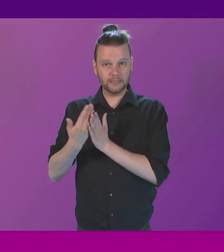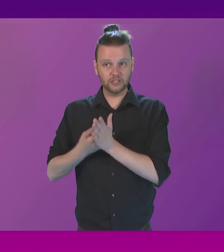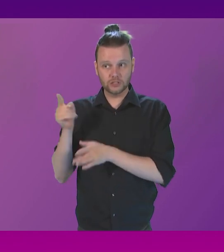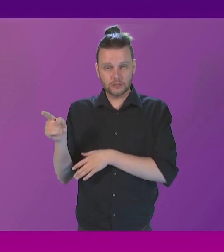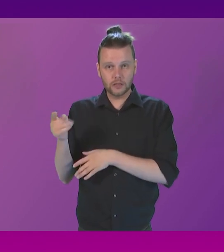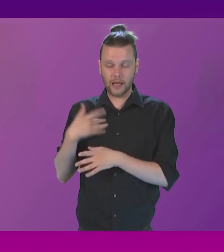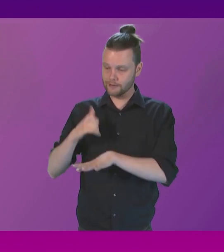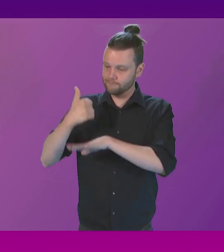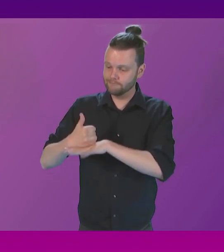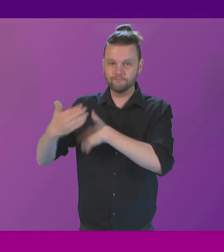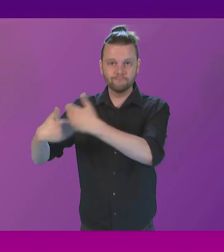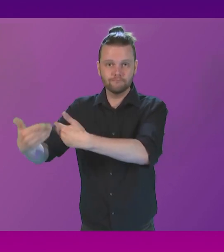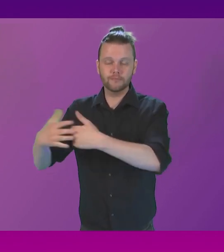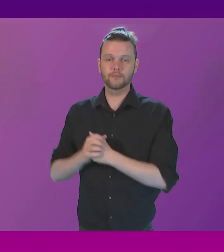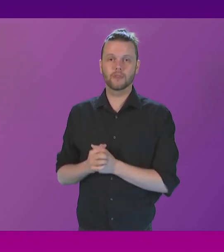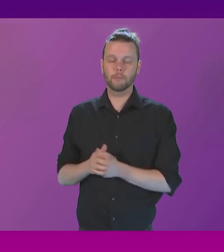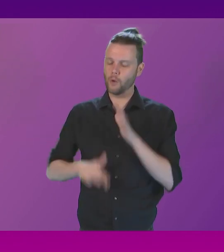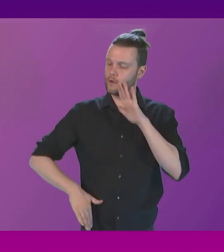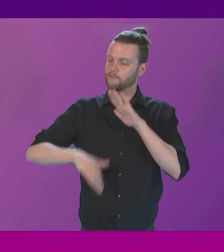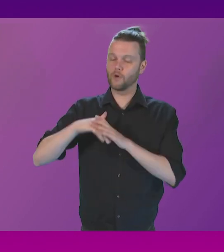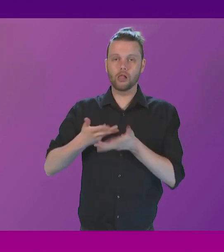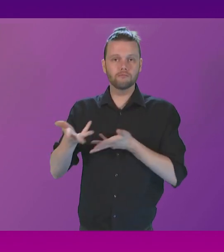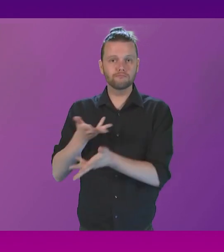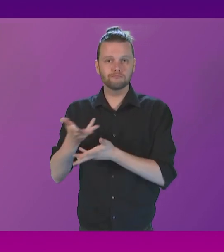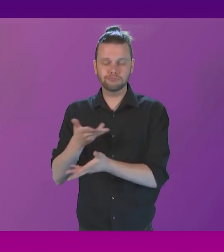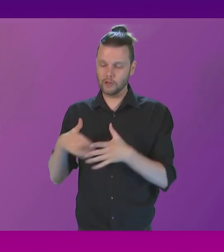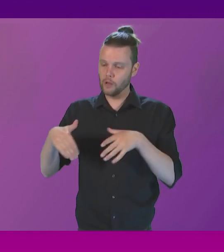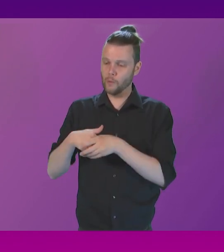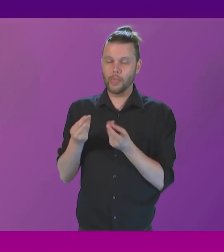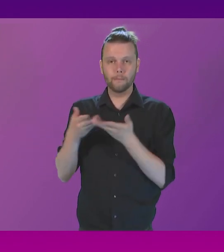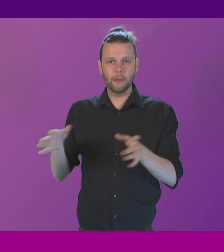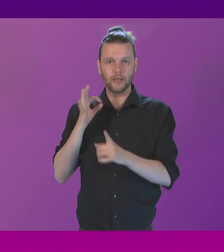implements them. We will also fully co-operate with the public inquiry that is in place.